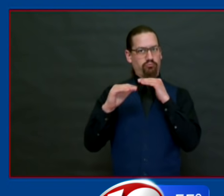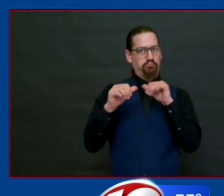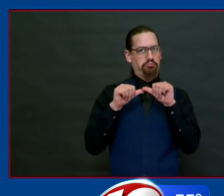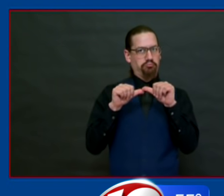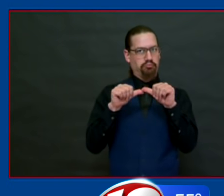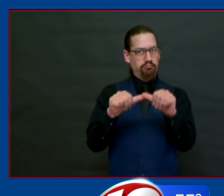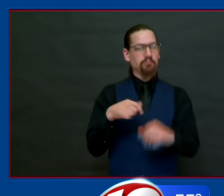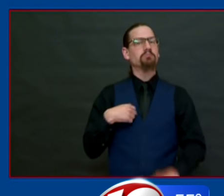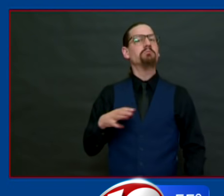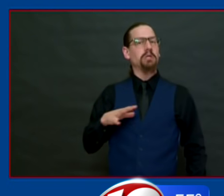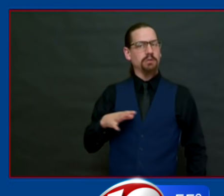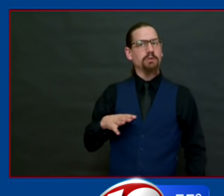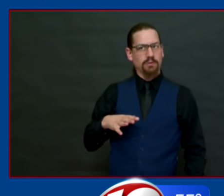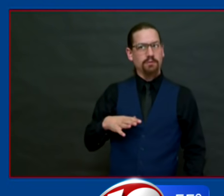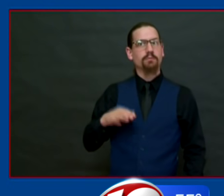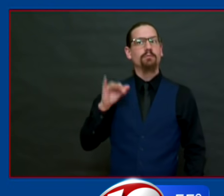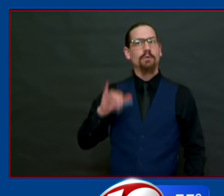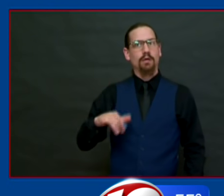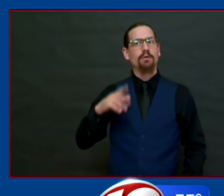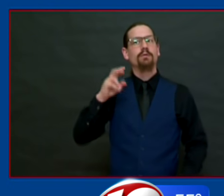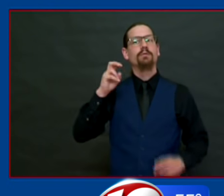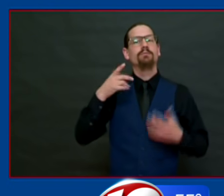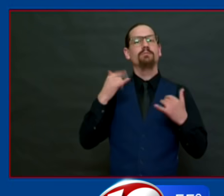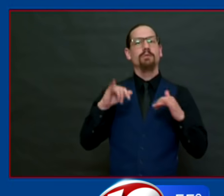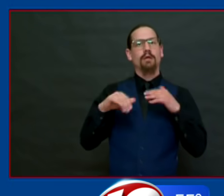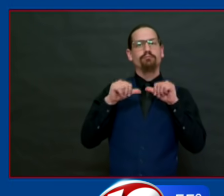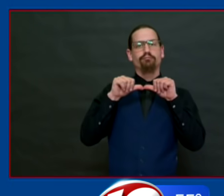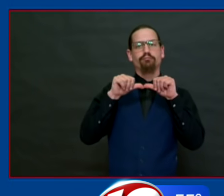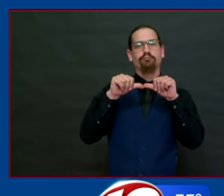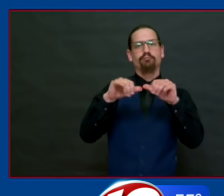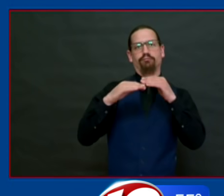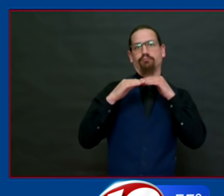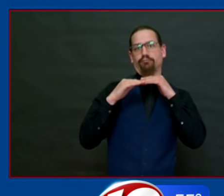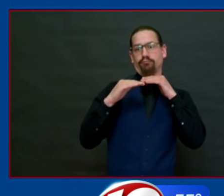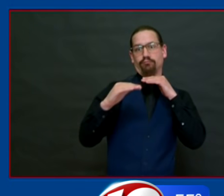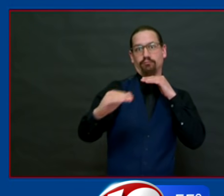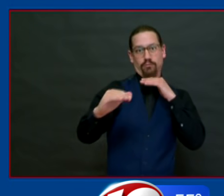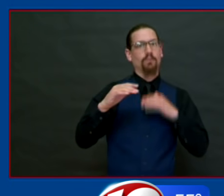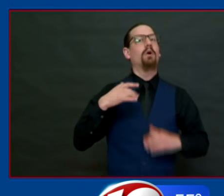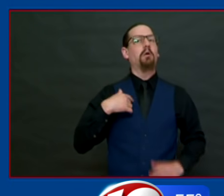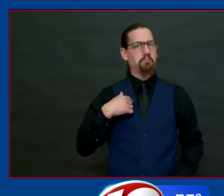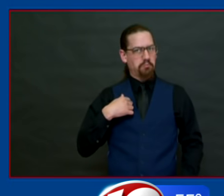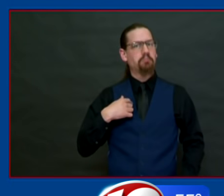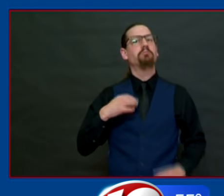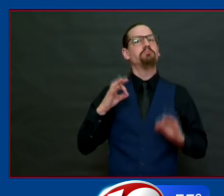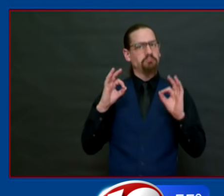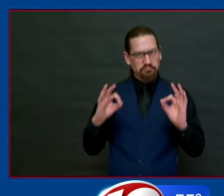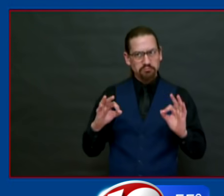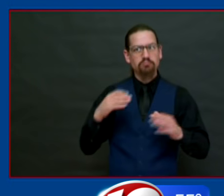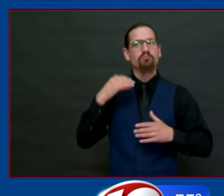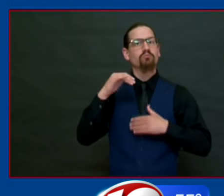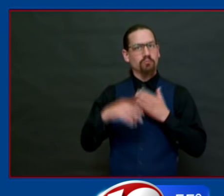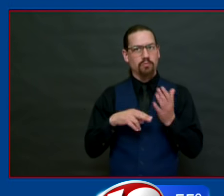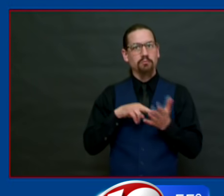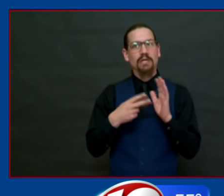DEALING WITH THE DEMAND THEY HAVE. IT IS A PLATEAU PICTURE.